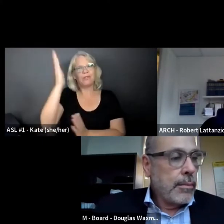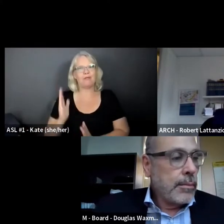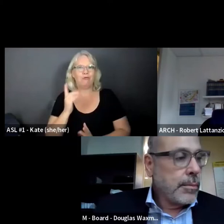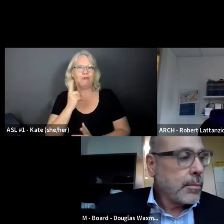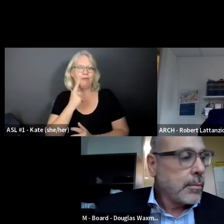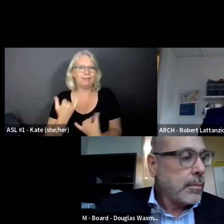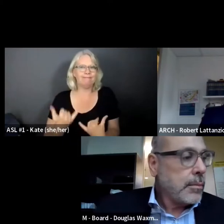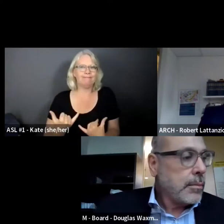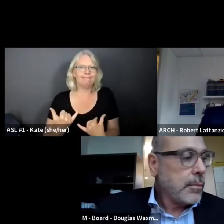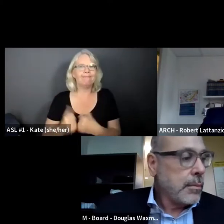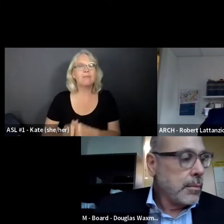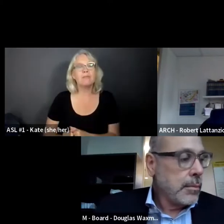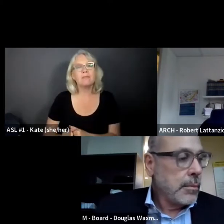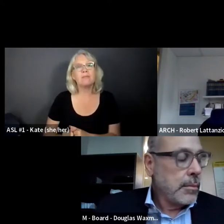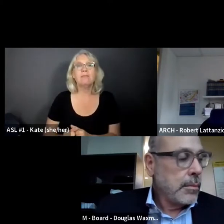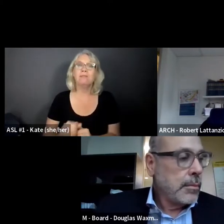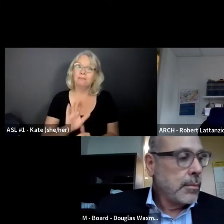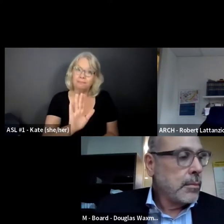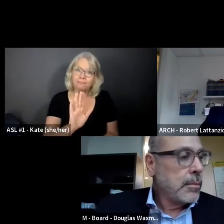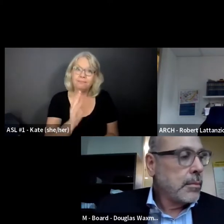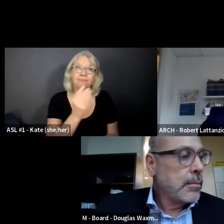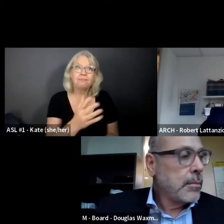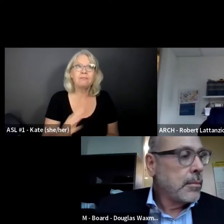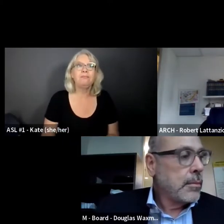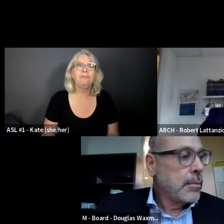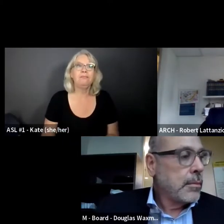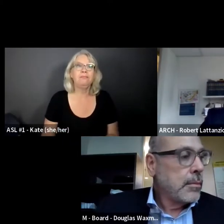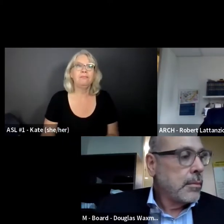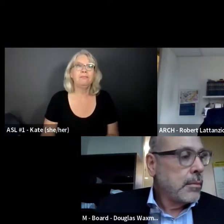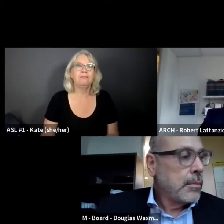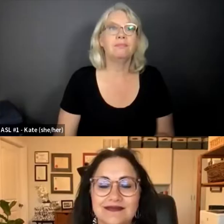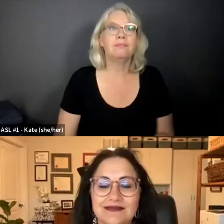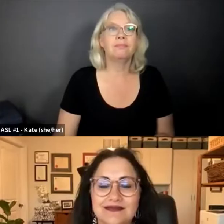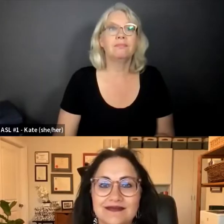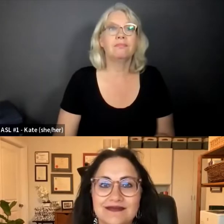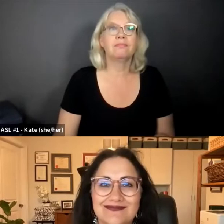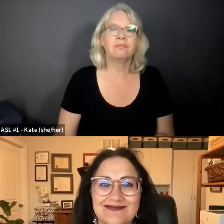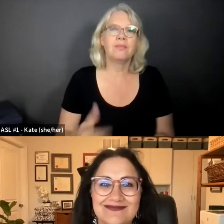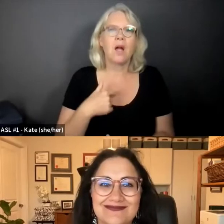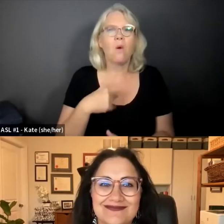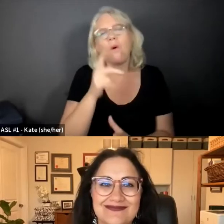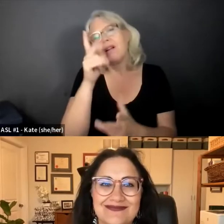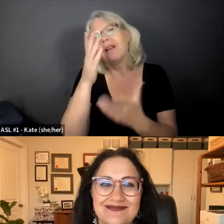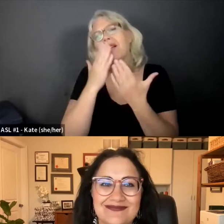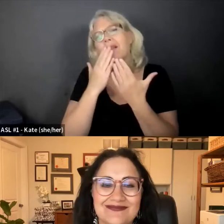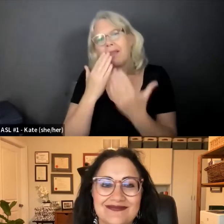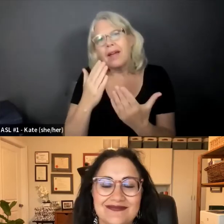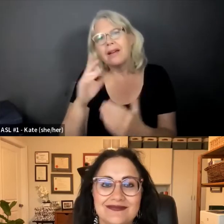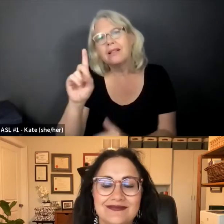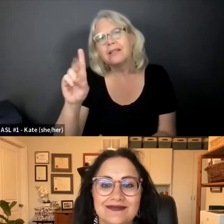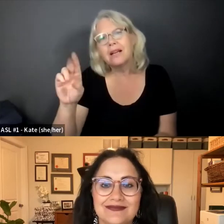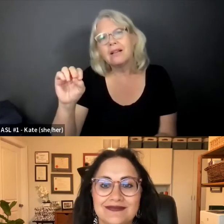FIRST, JUST A SINCERE THANKS, DOUGLAS, FOR START BEING US OFF.